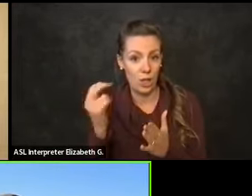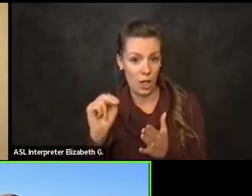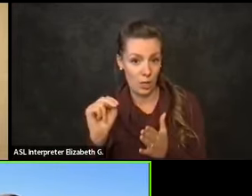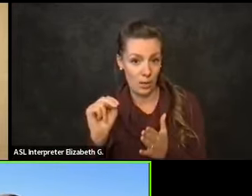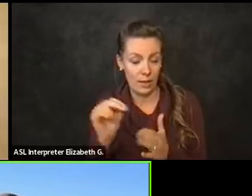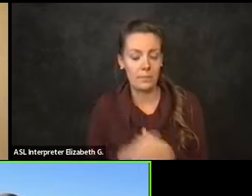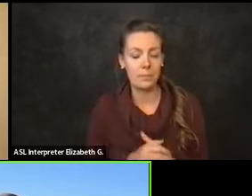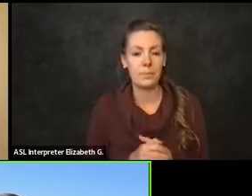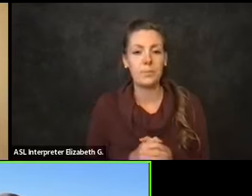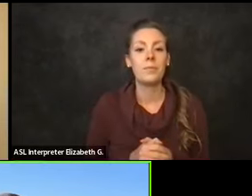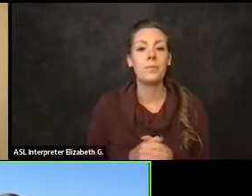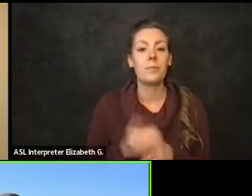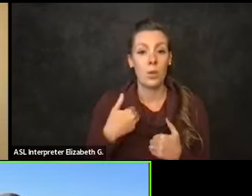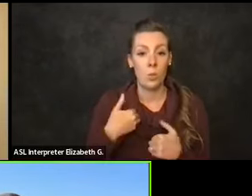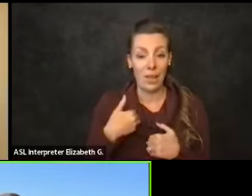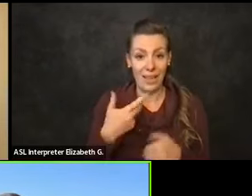We will have a vaccine clinic tomorrow at